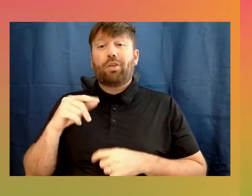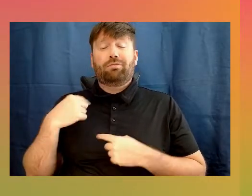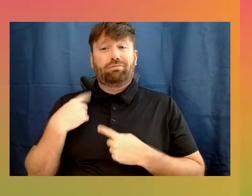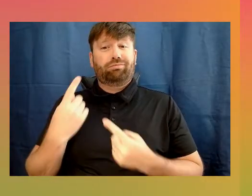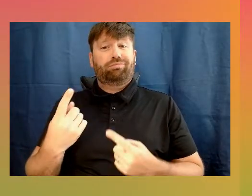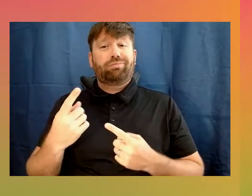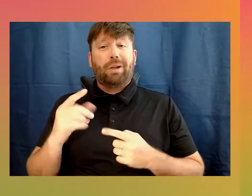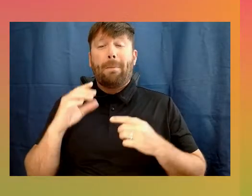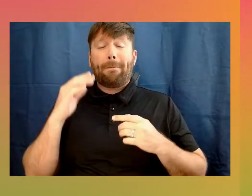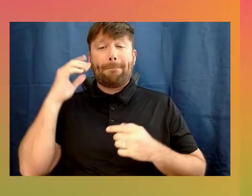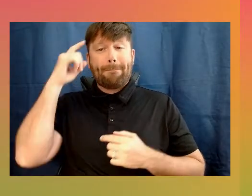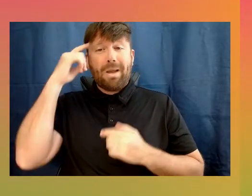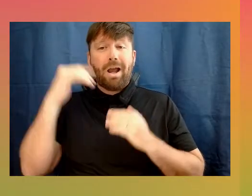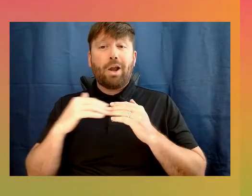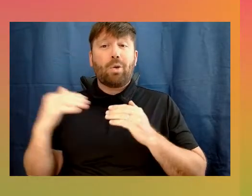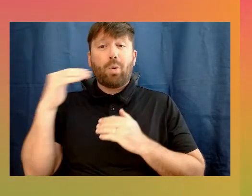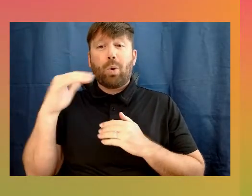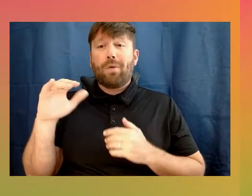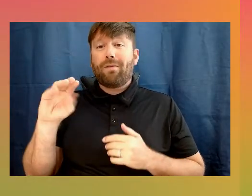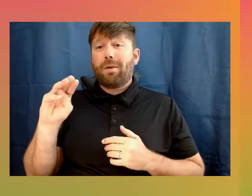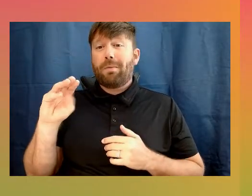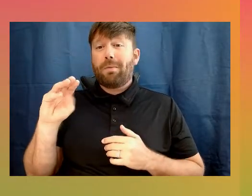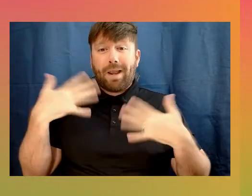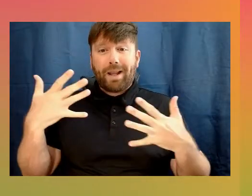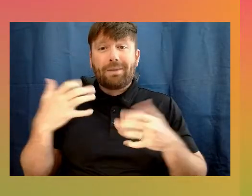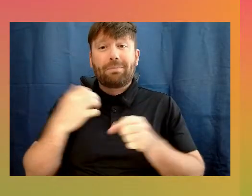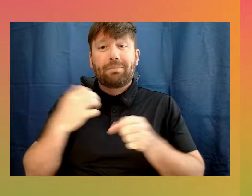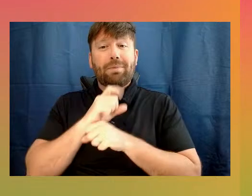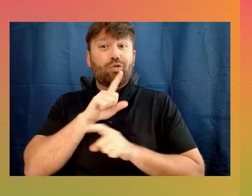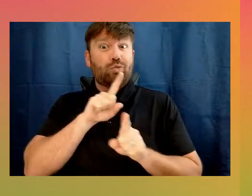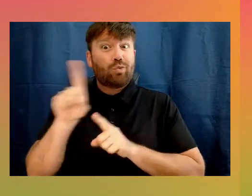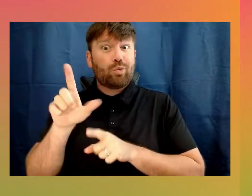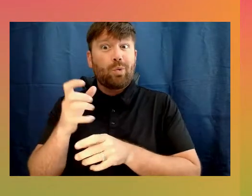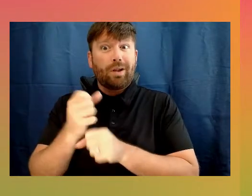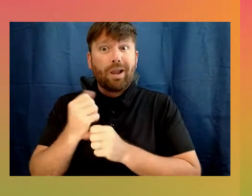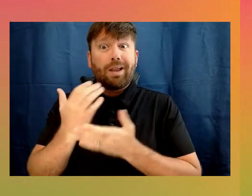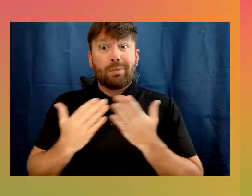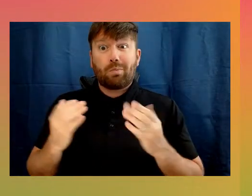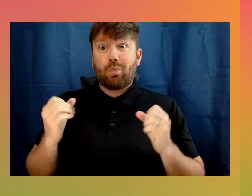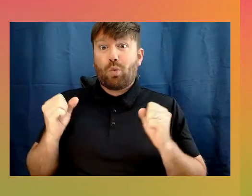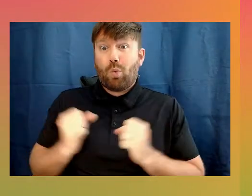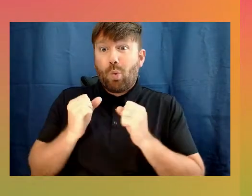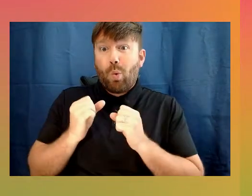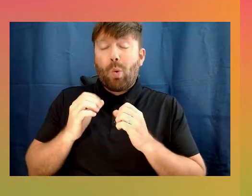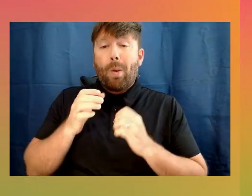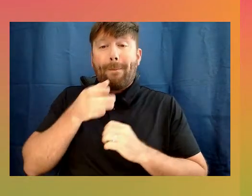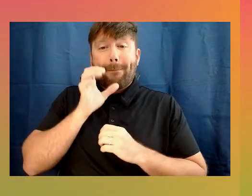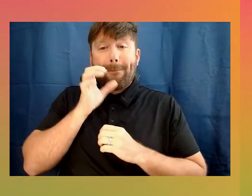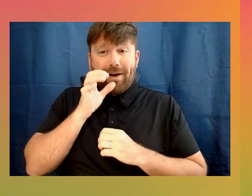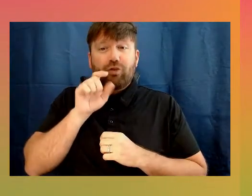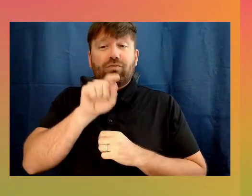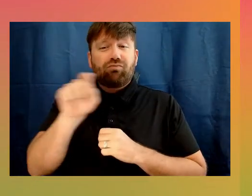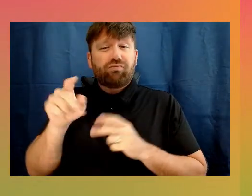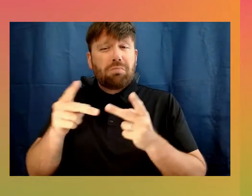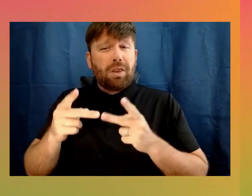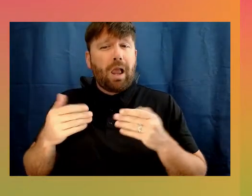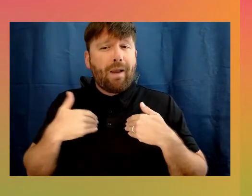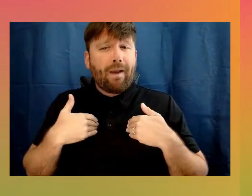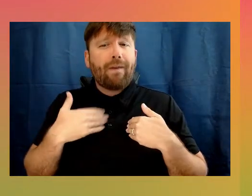OVER MADNESS YOGA. BE SURE TO VISIT OUR SPONSOR